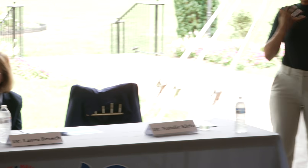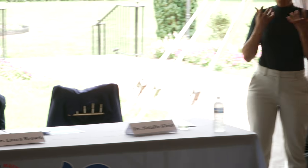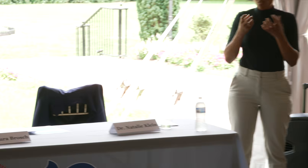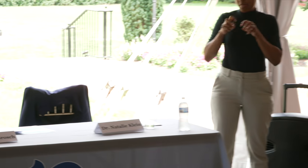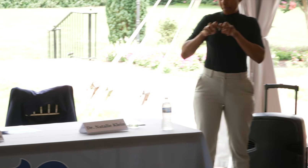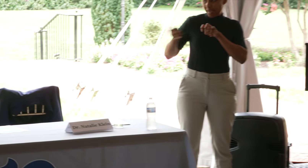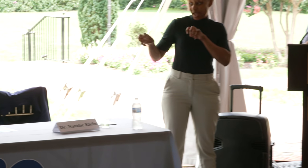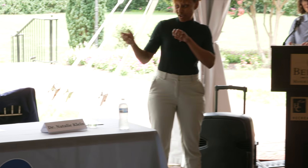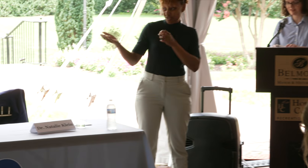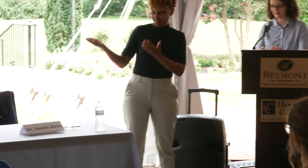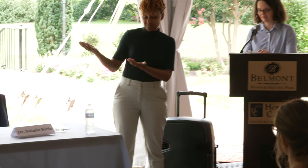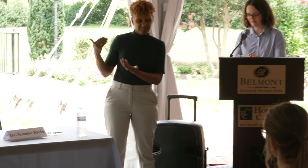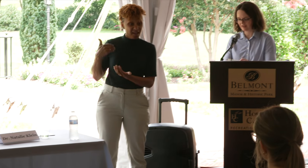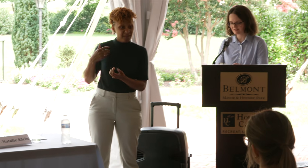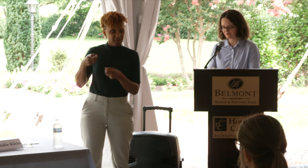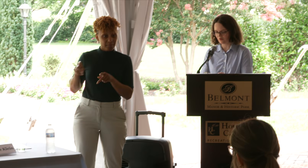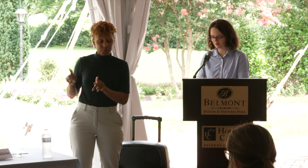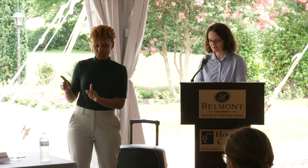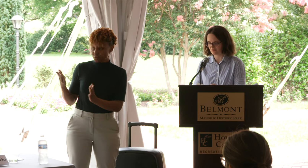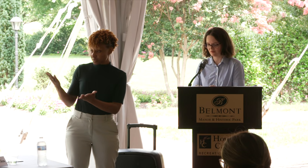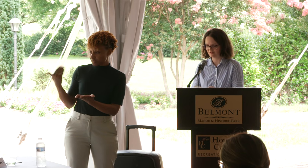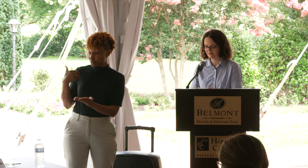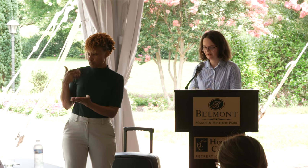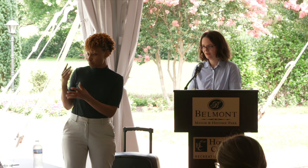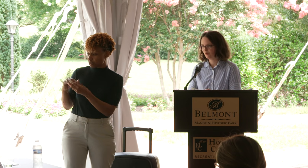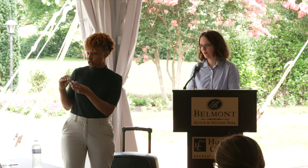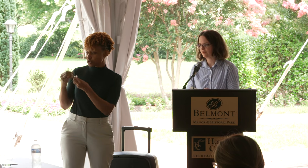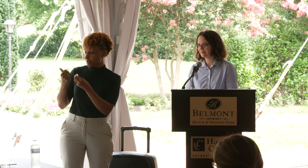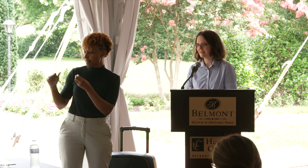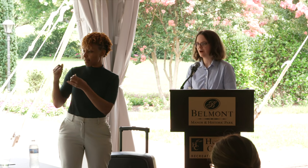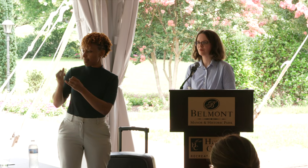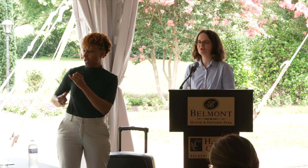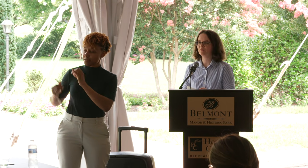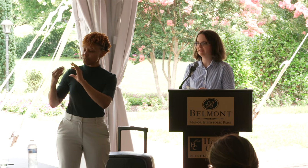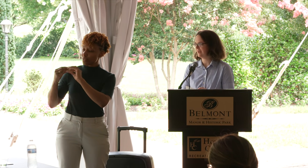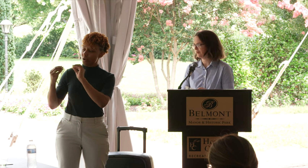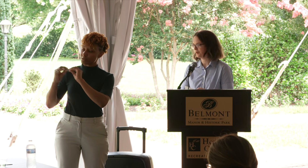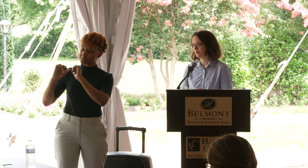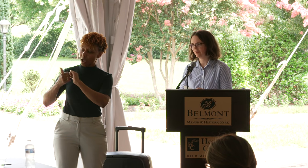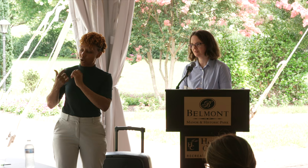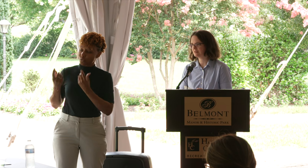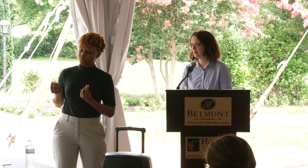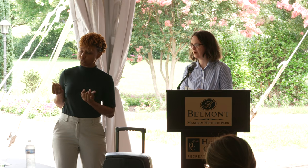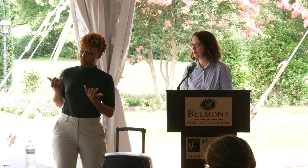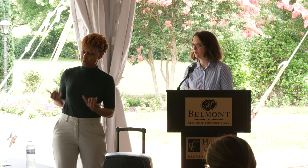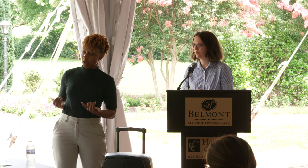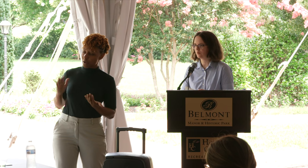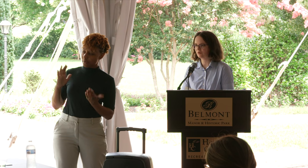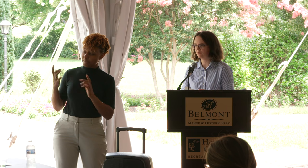have a chance to say any last thoughts on whether it's how we're doing now compared to how we were